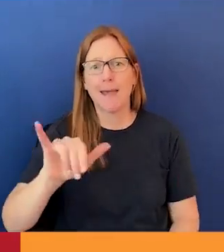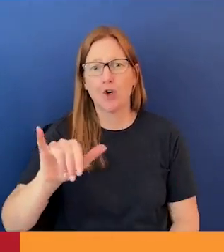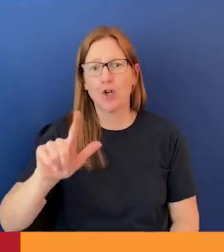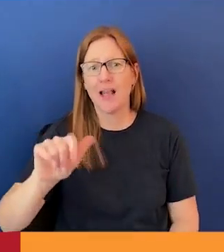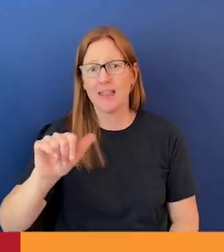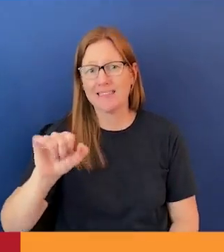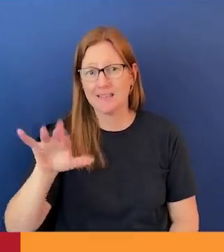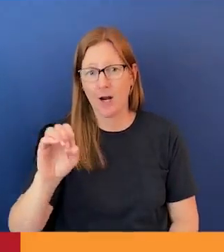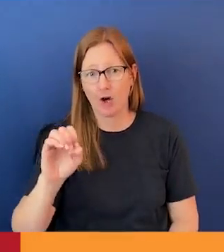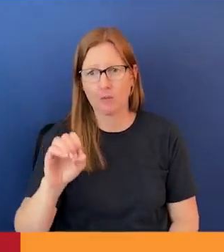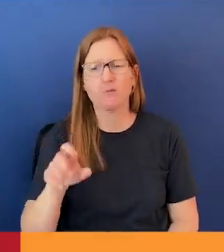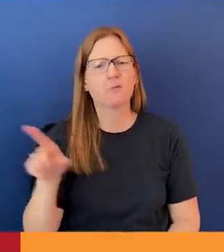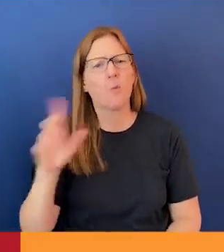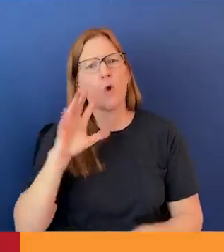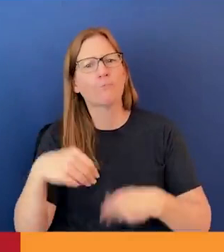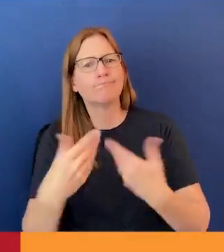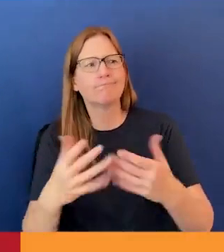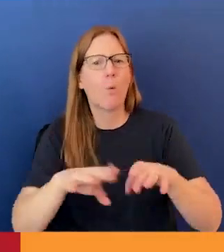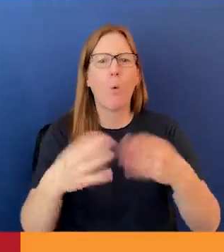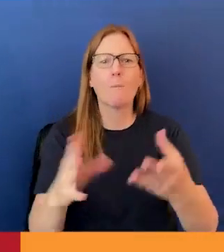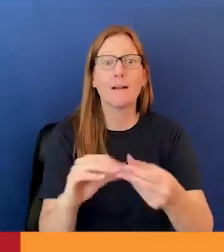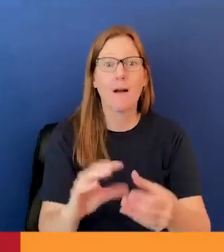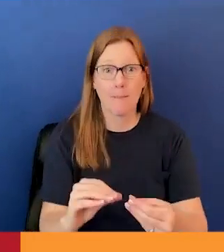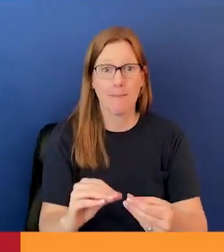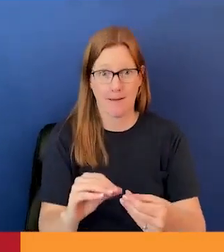she's going to offer some opening comments and then,